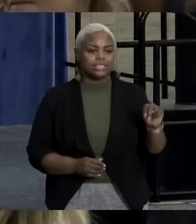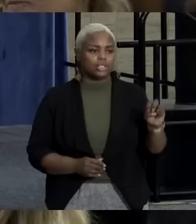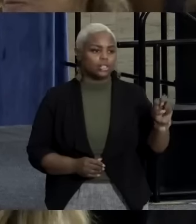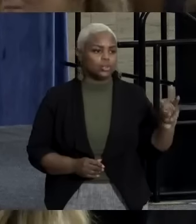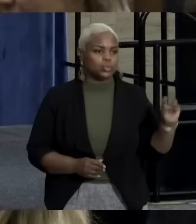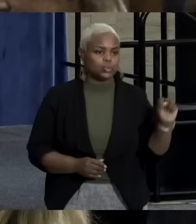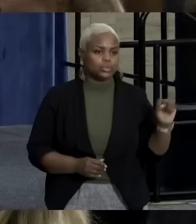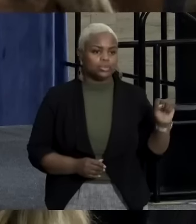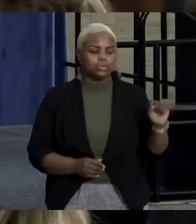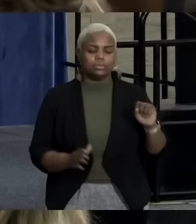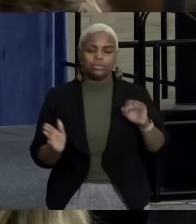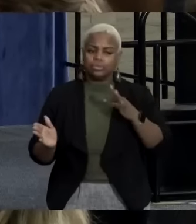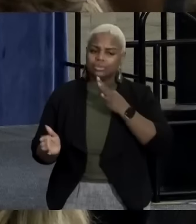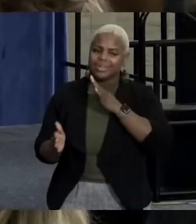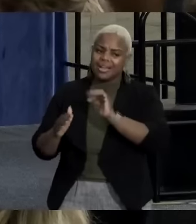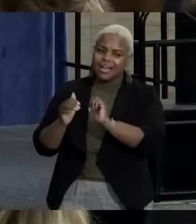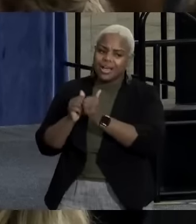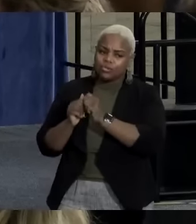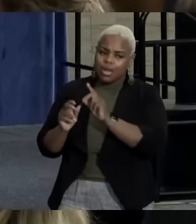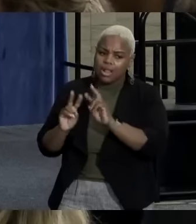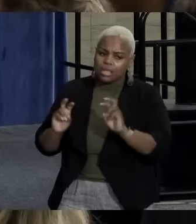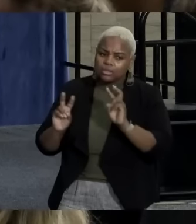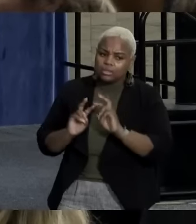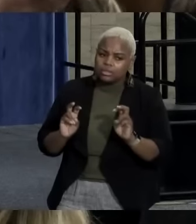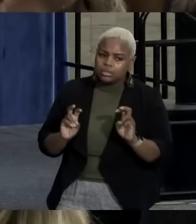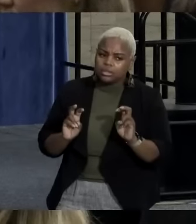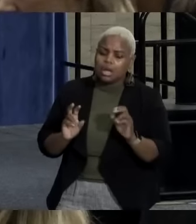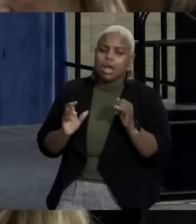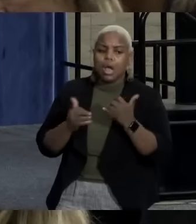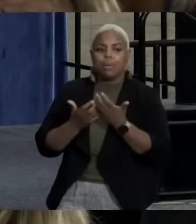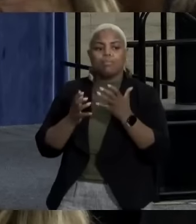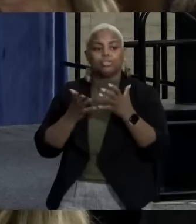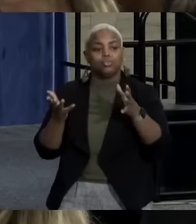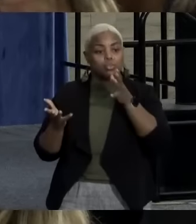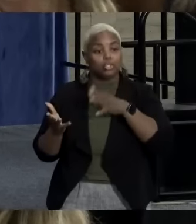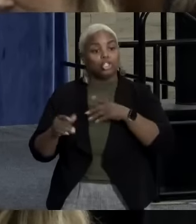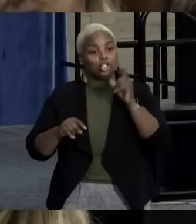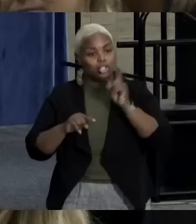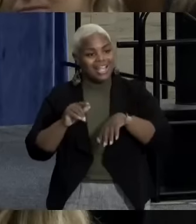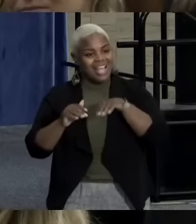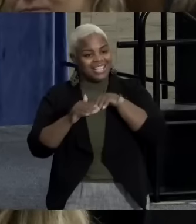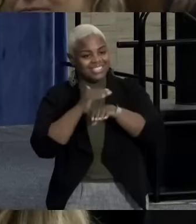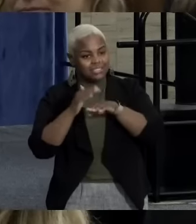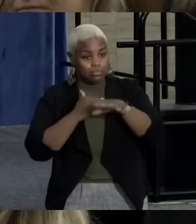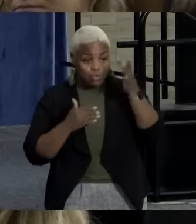the extent to which women weren't able to access HRT because of the black box warning,